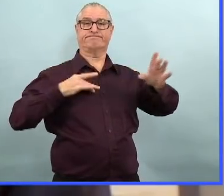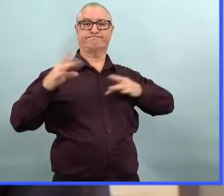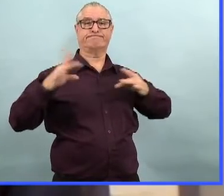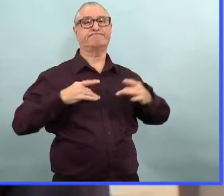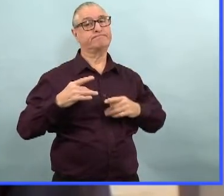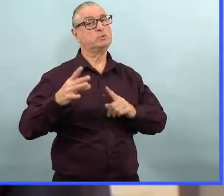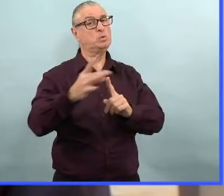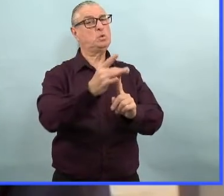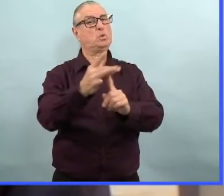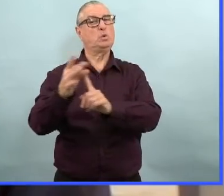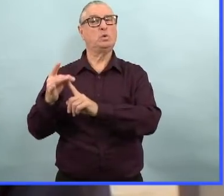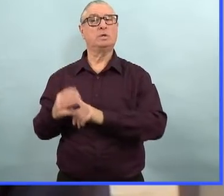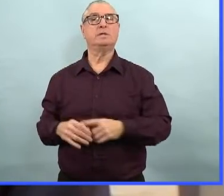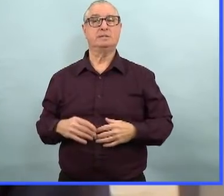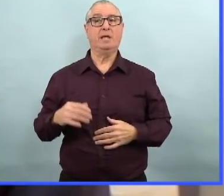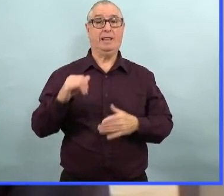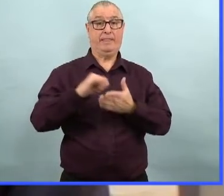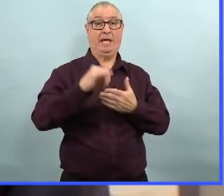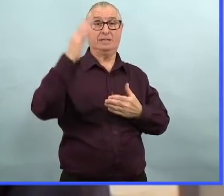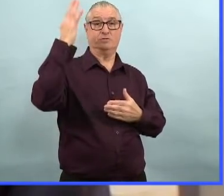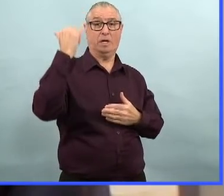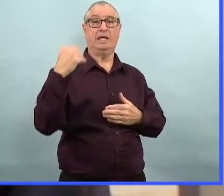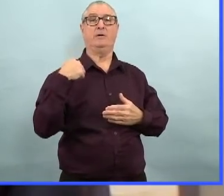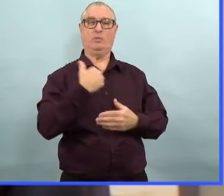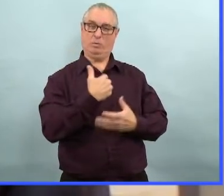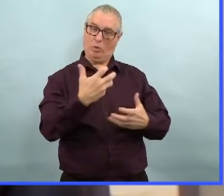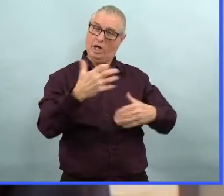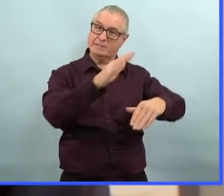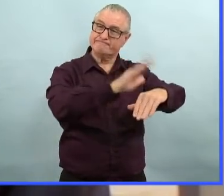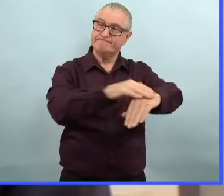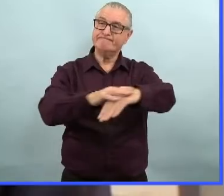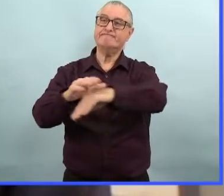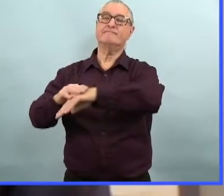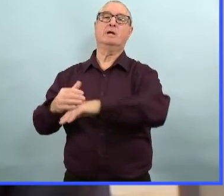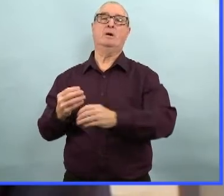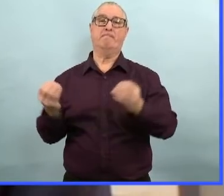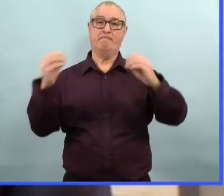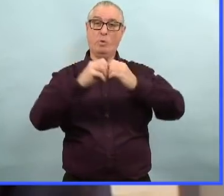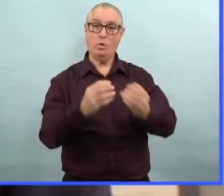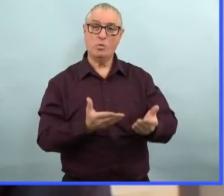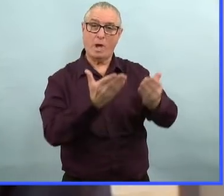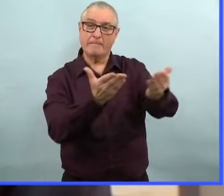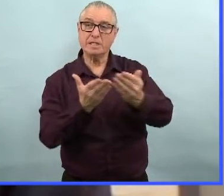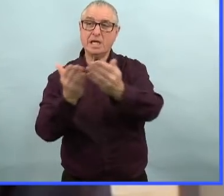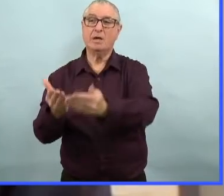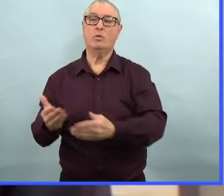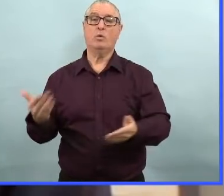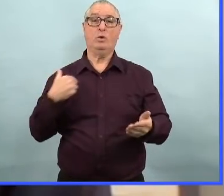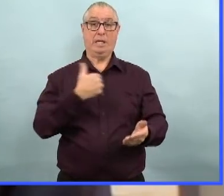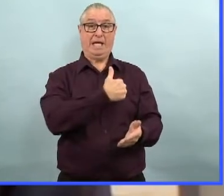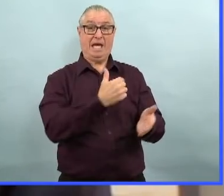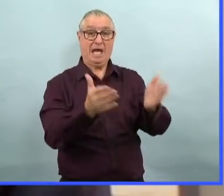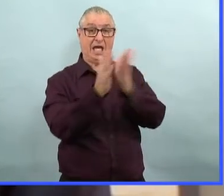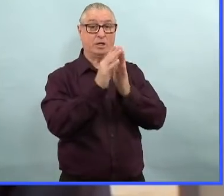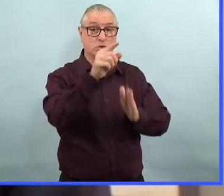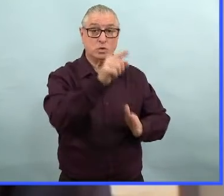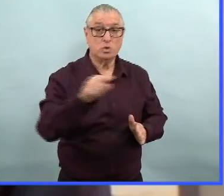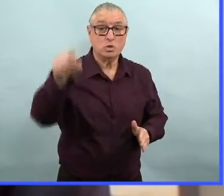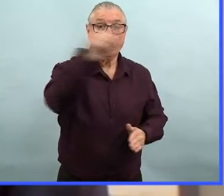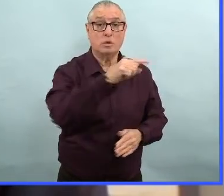it's why we're asking manitobans to do what they can to reduce their contacts that's why we're